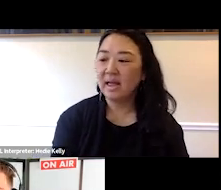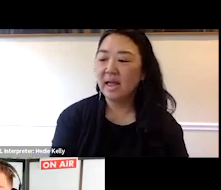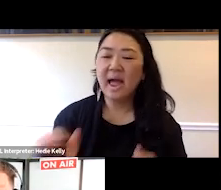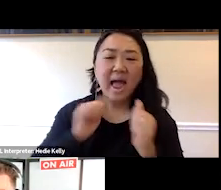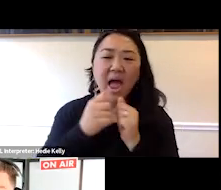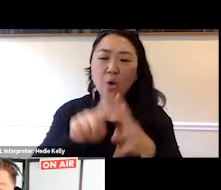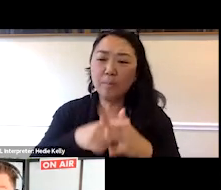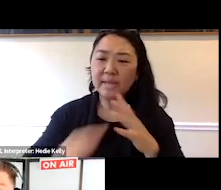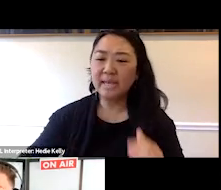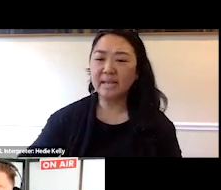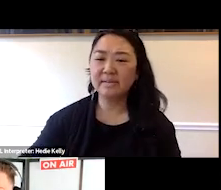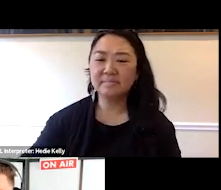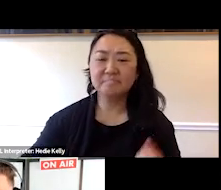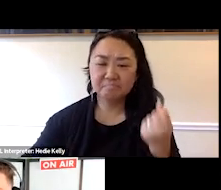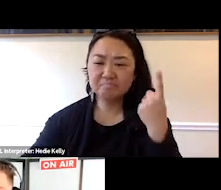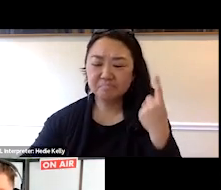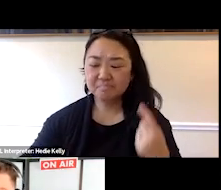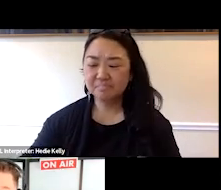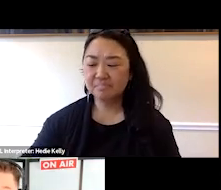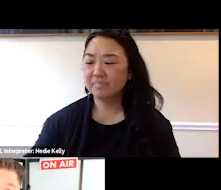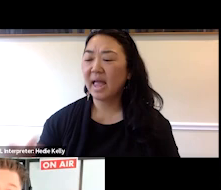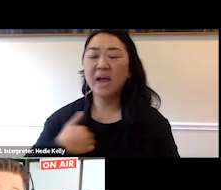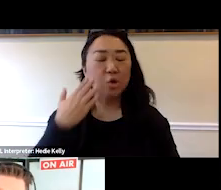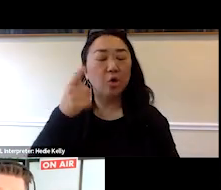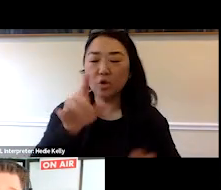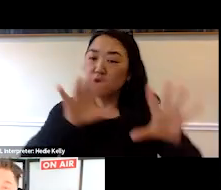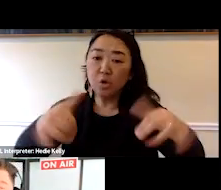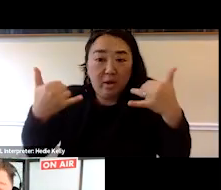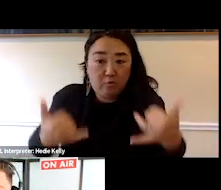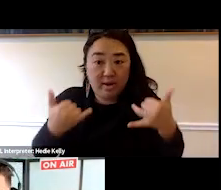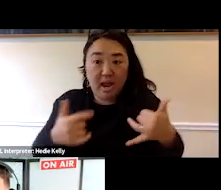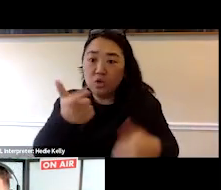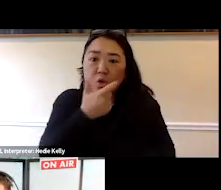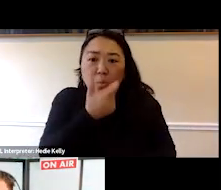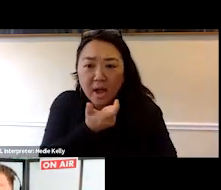You're doing it and this is the most exciting thing. You're doing it now. You're watching this, you're engaging in it.